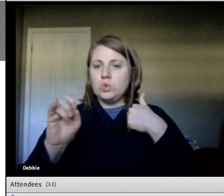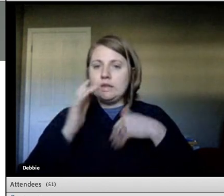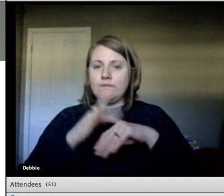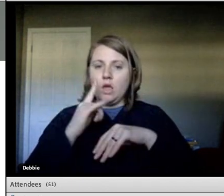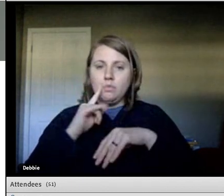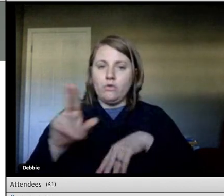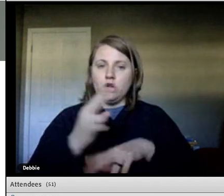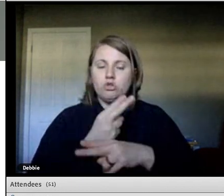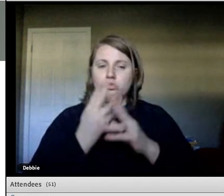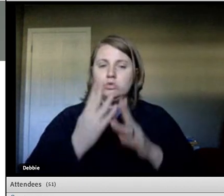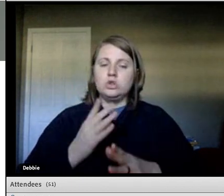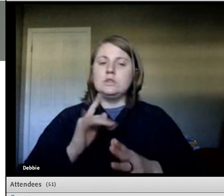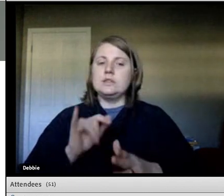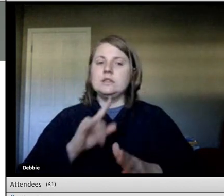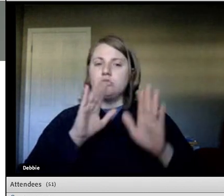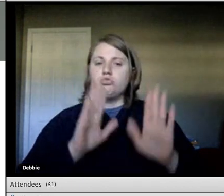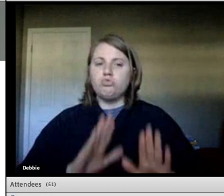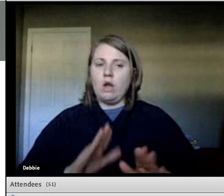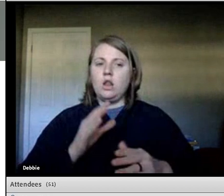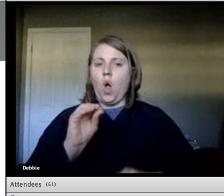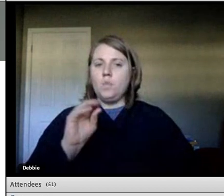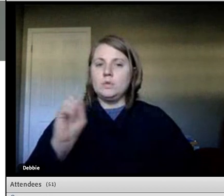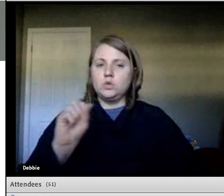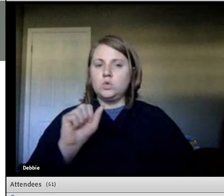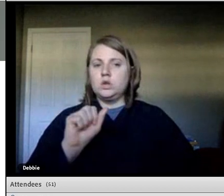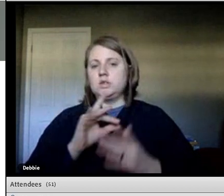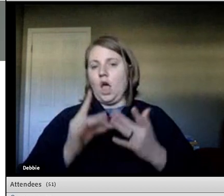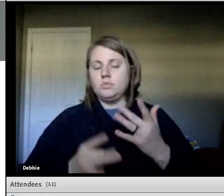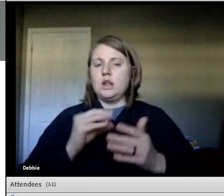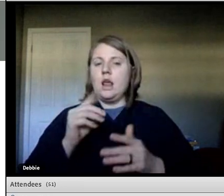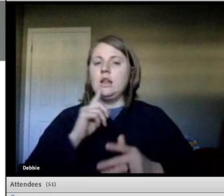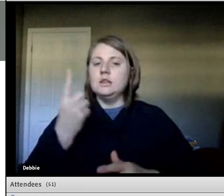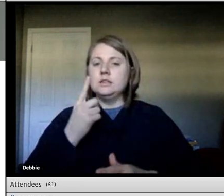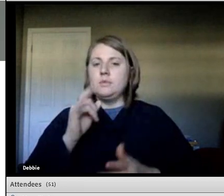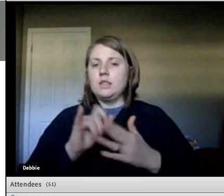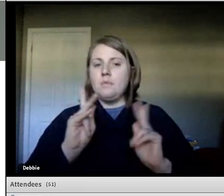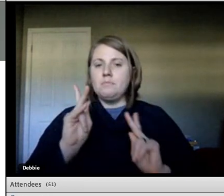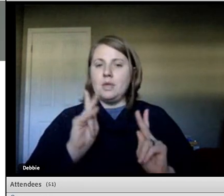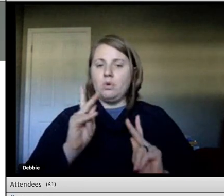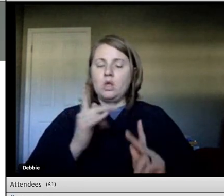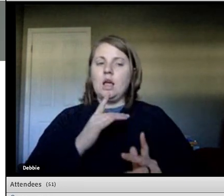and it is something people, especially if they've ever used Photoshop, can jump in and start using immediately,